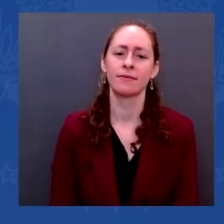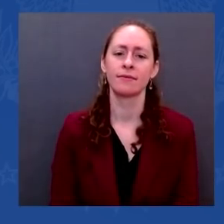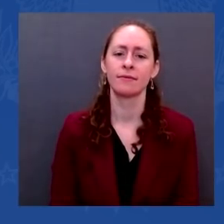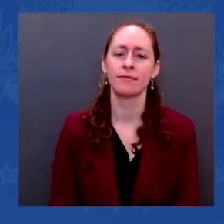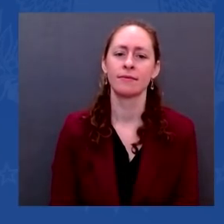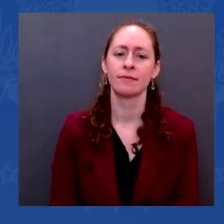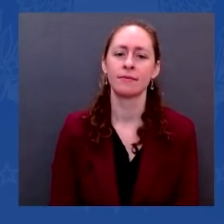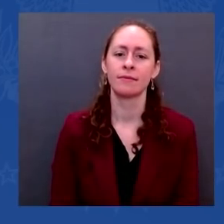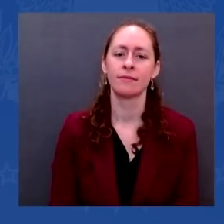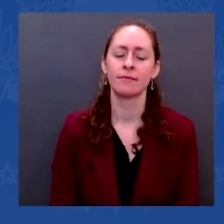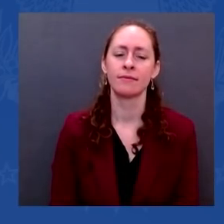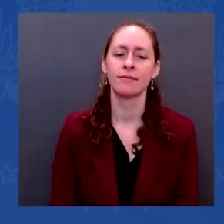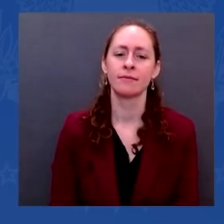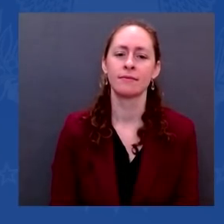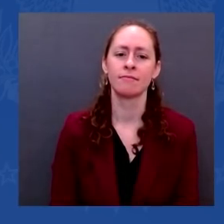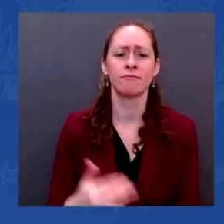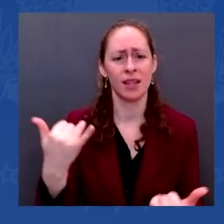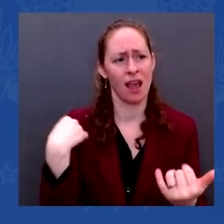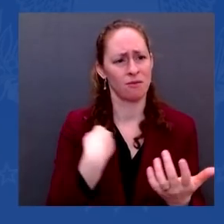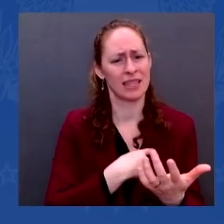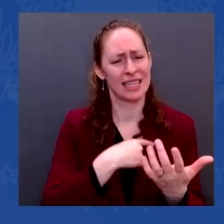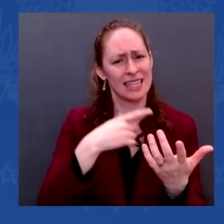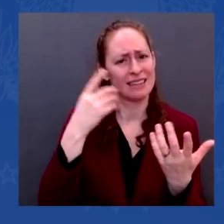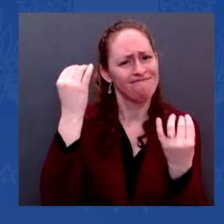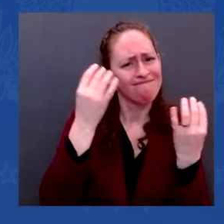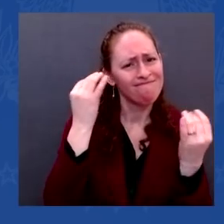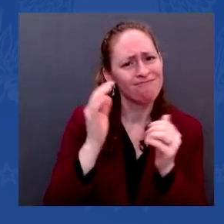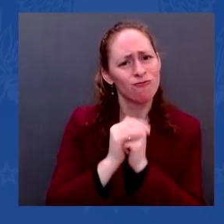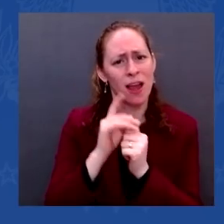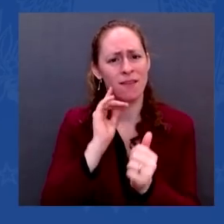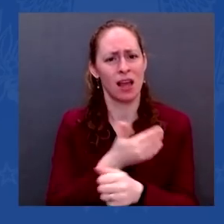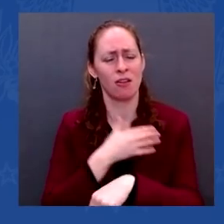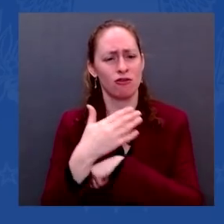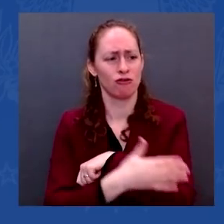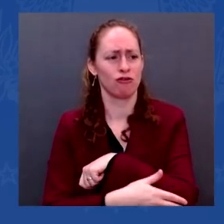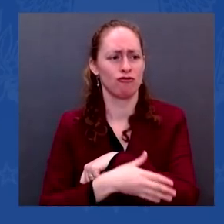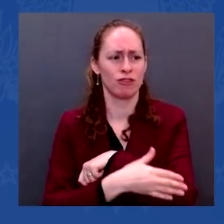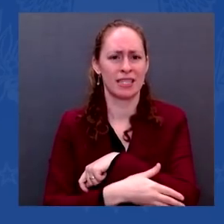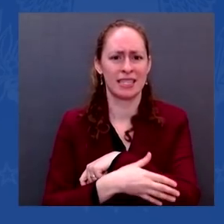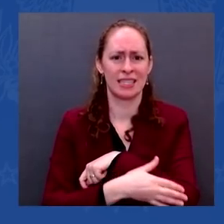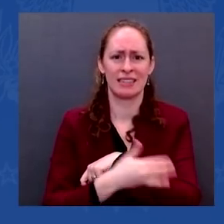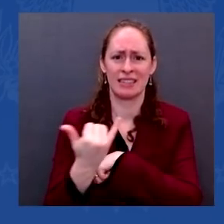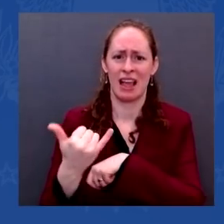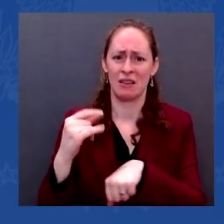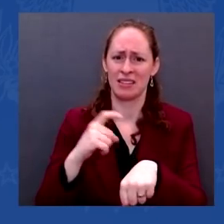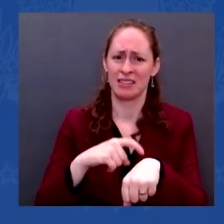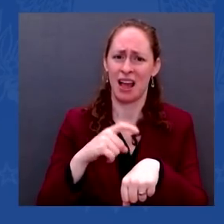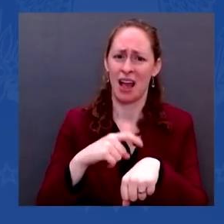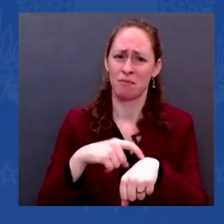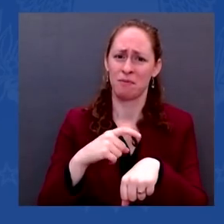So much is going to change no matter who's sitting in my job. The world is changing. The world is changing.